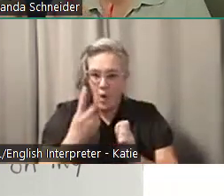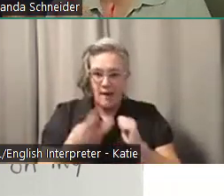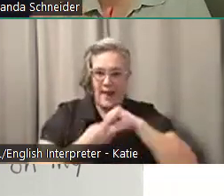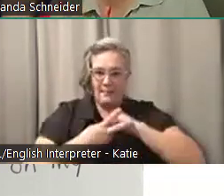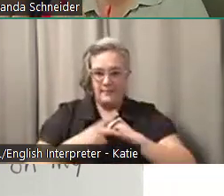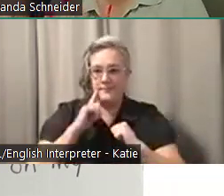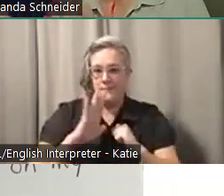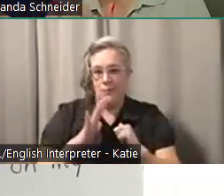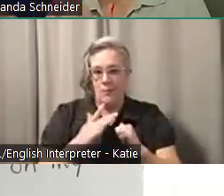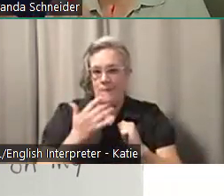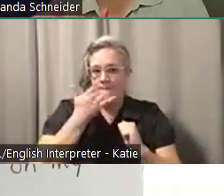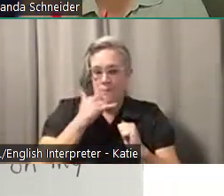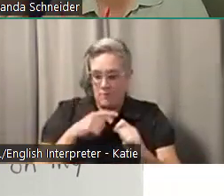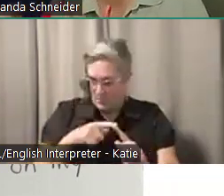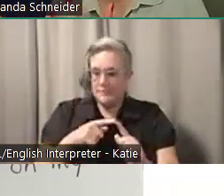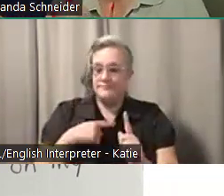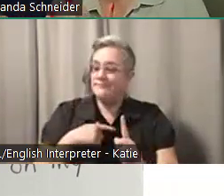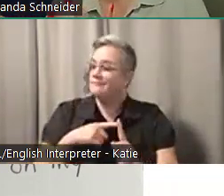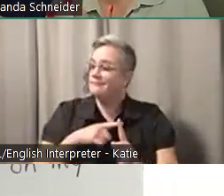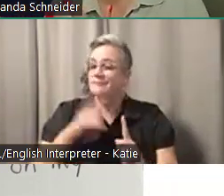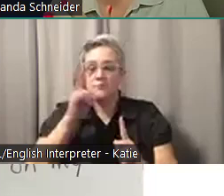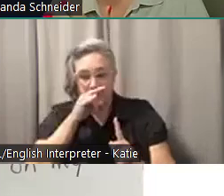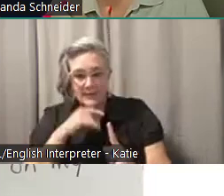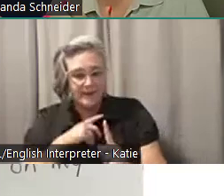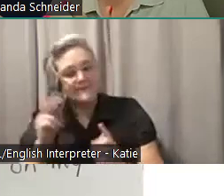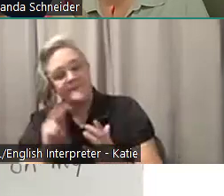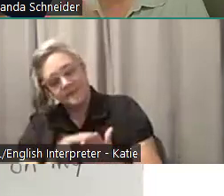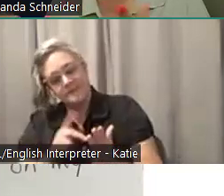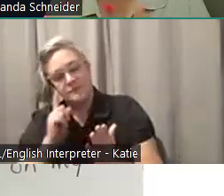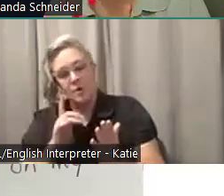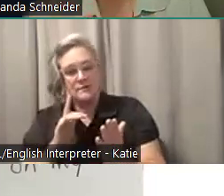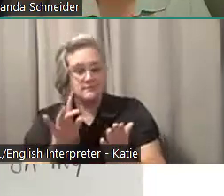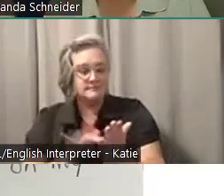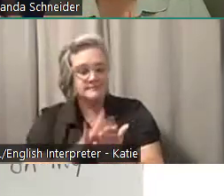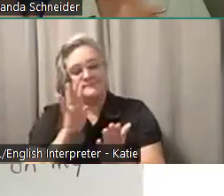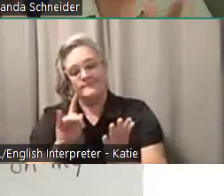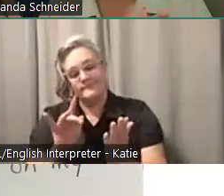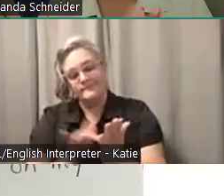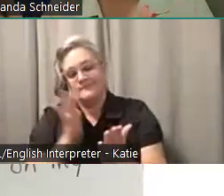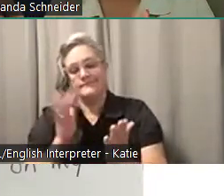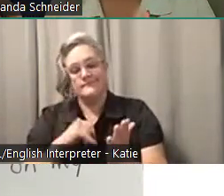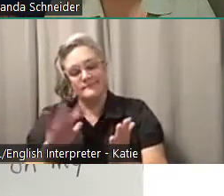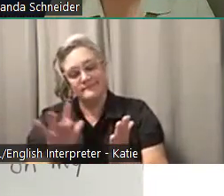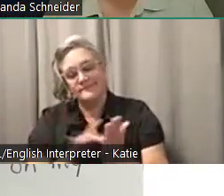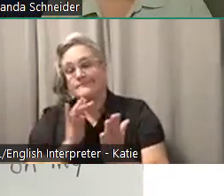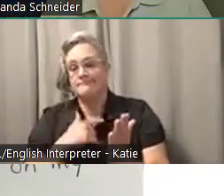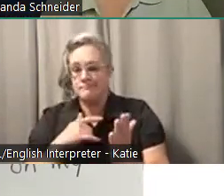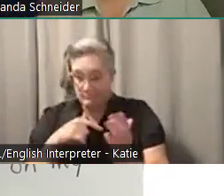And then your child can flip through those those, um, pictures to recall what did you… what happened?